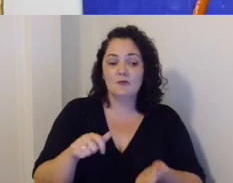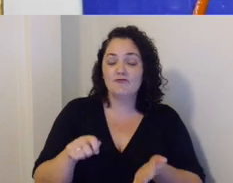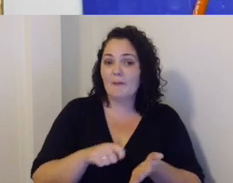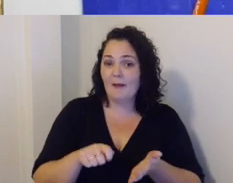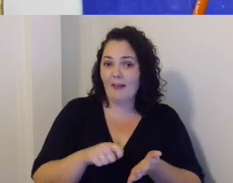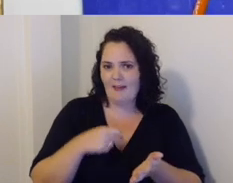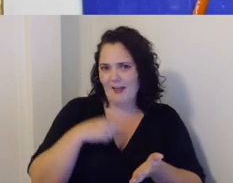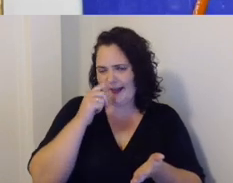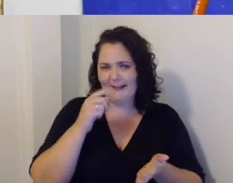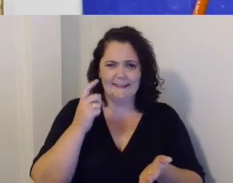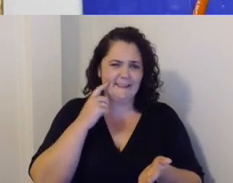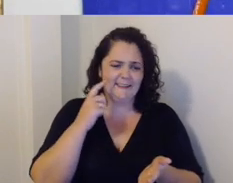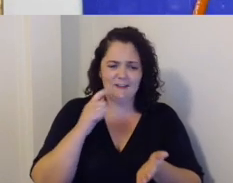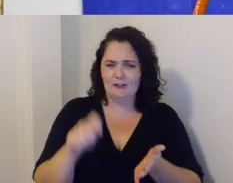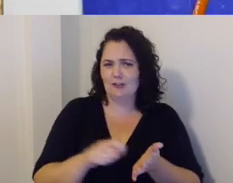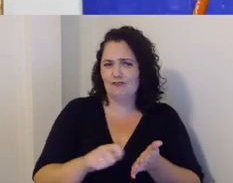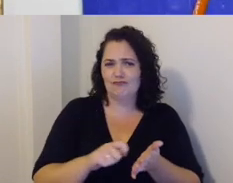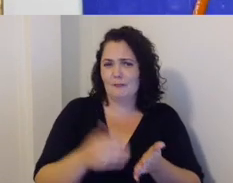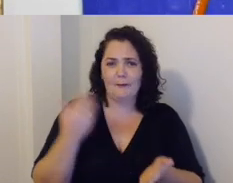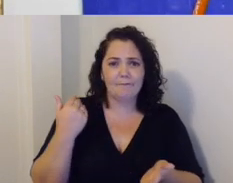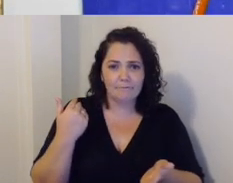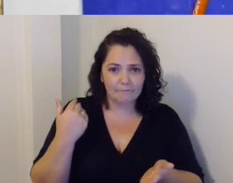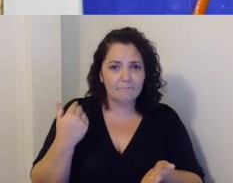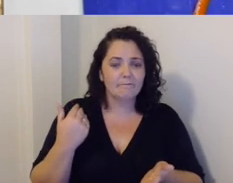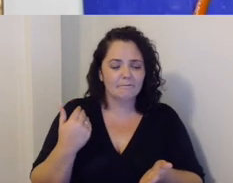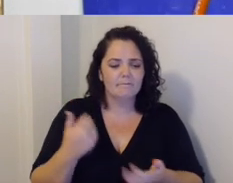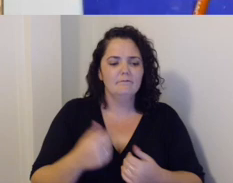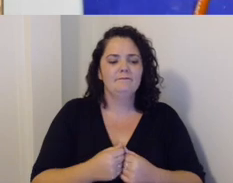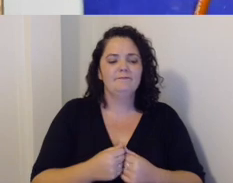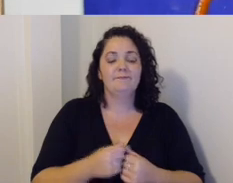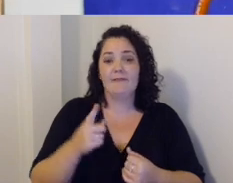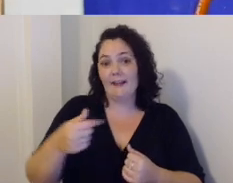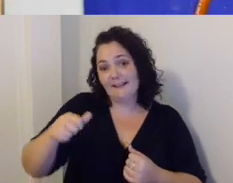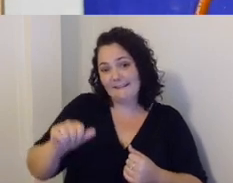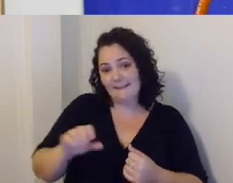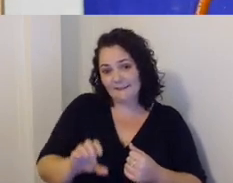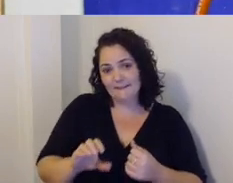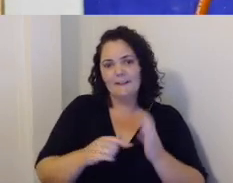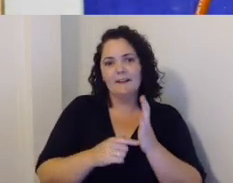Is that coming through on the monitor? Yeah thumbs up. Now the talc okay, I'll do three lines on the